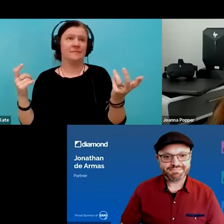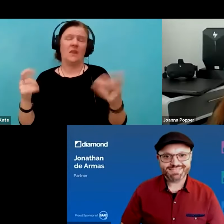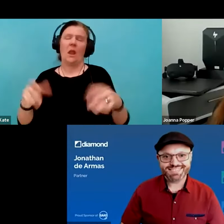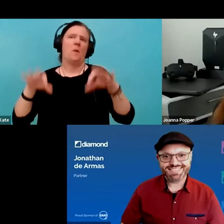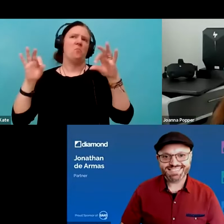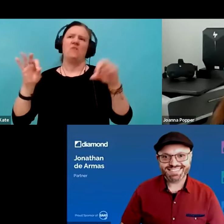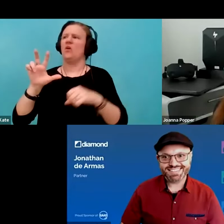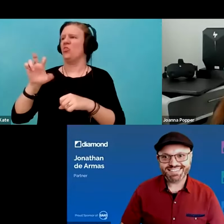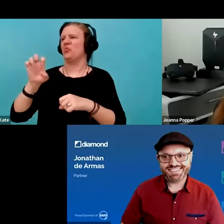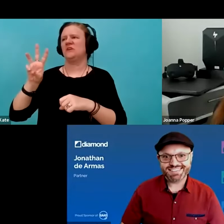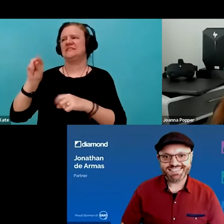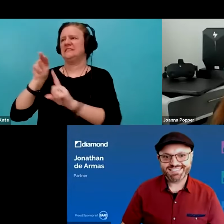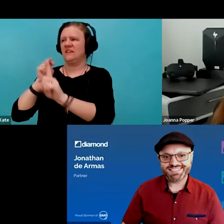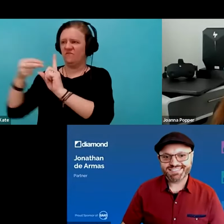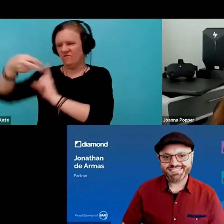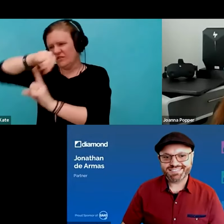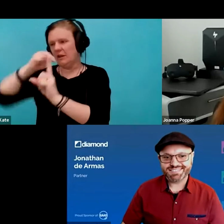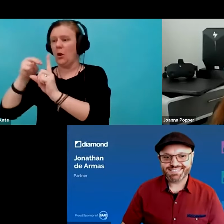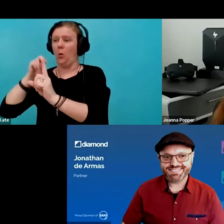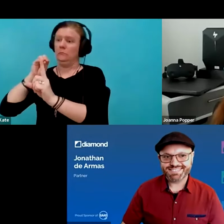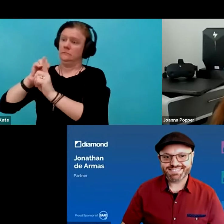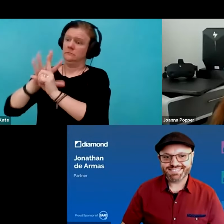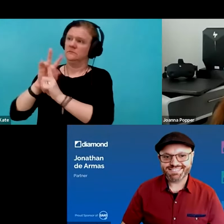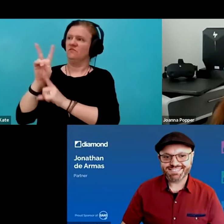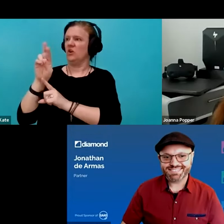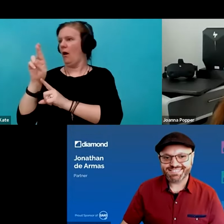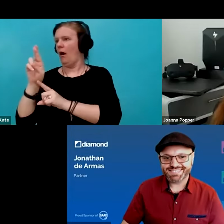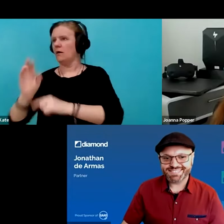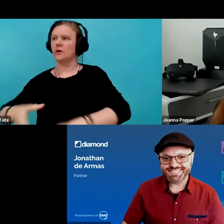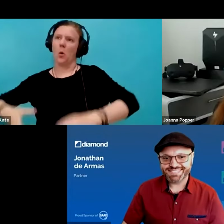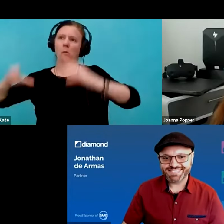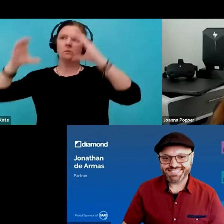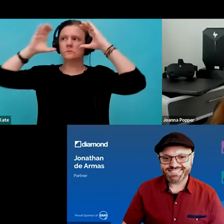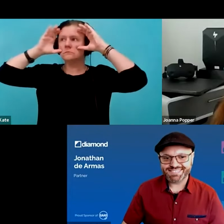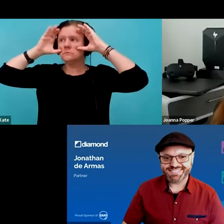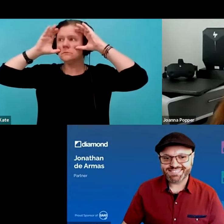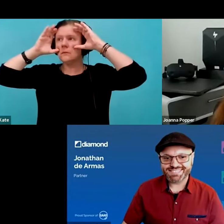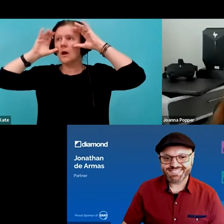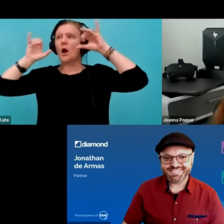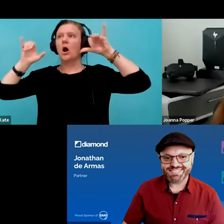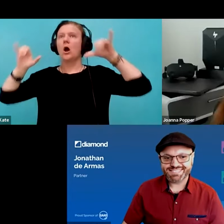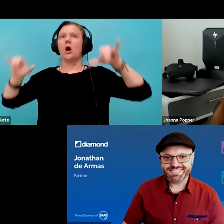360 video intro to VR, you know, put the headset on and I realized like, I'm on